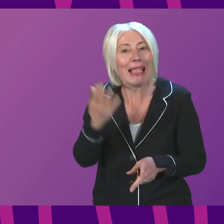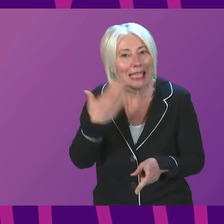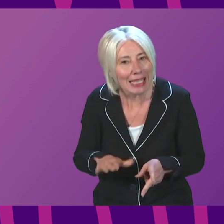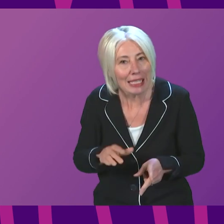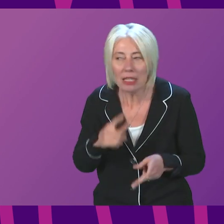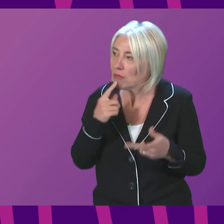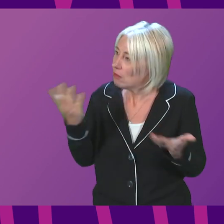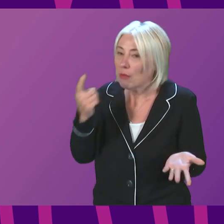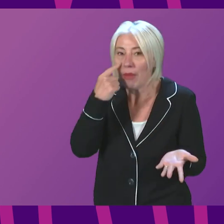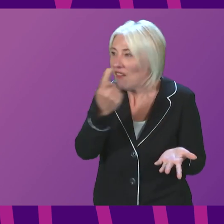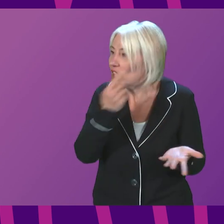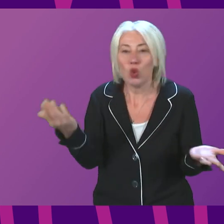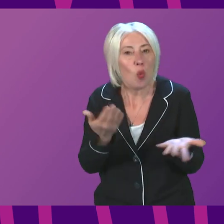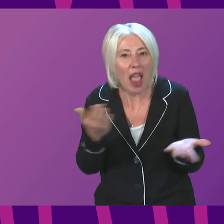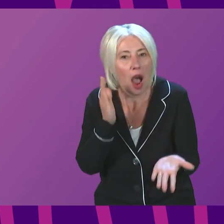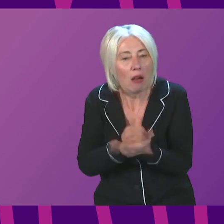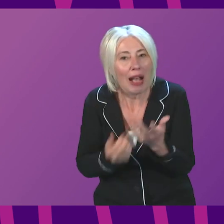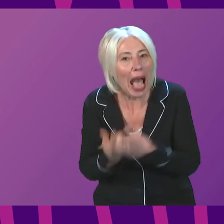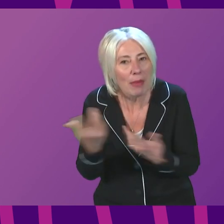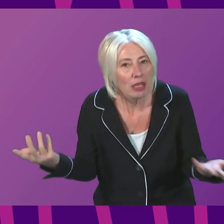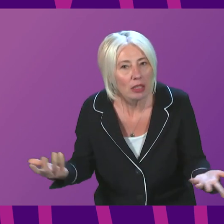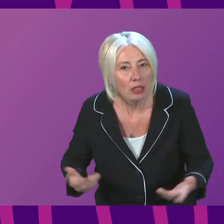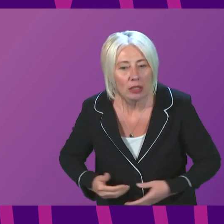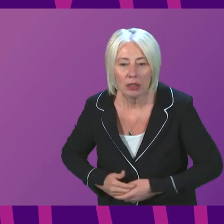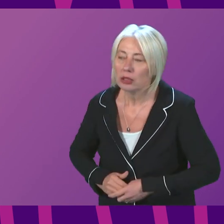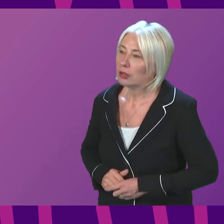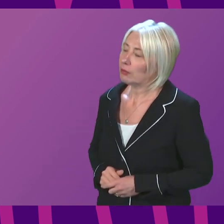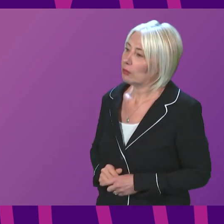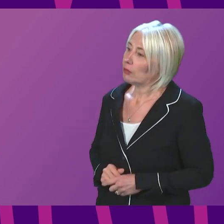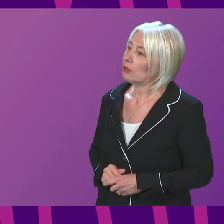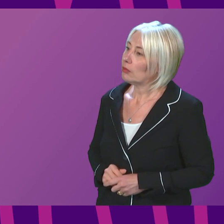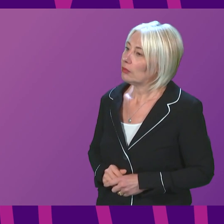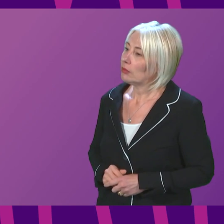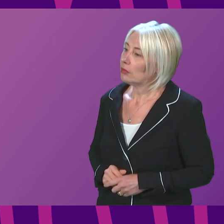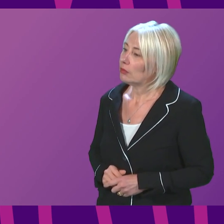Where is the evidence that that is happening?